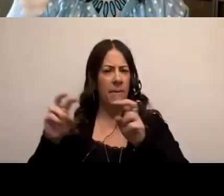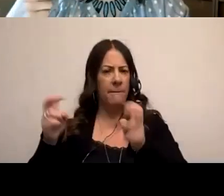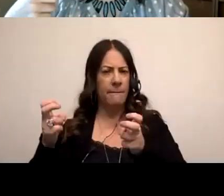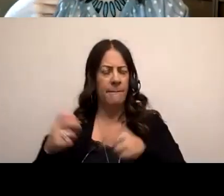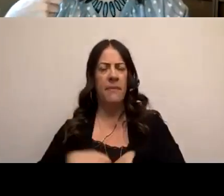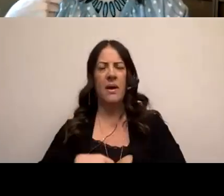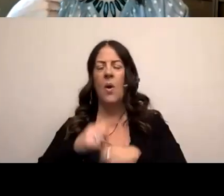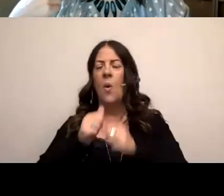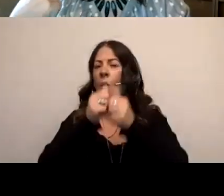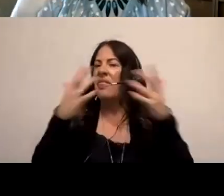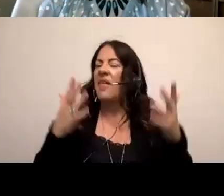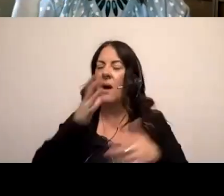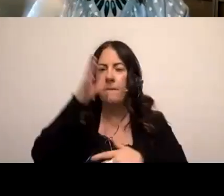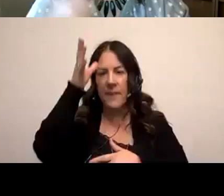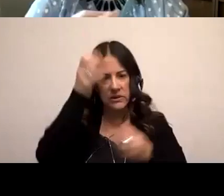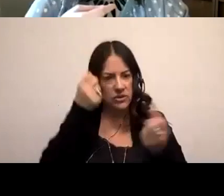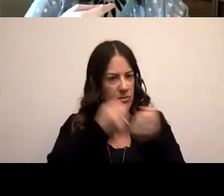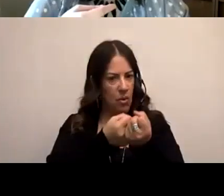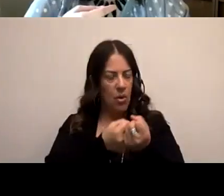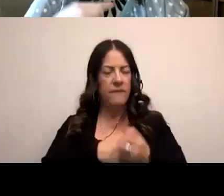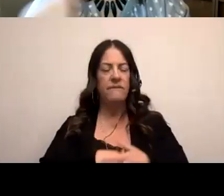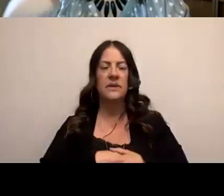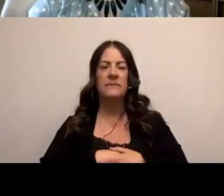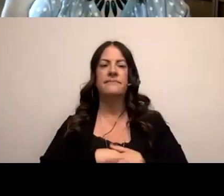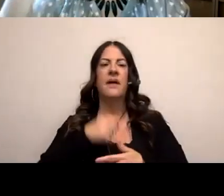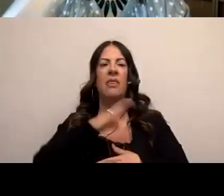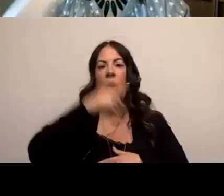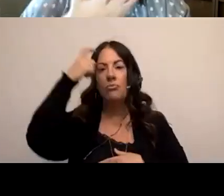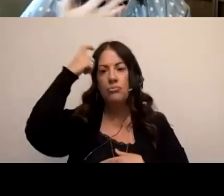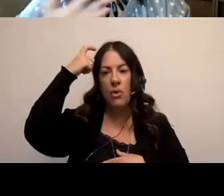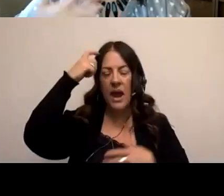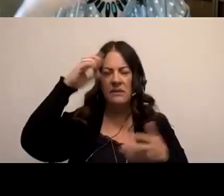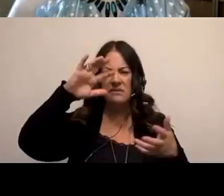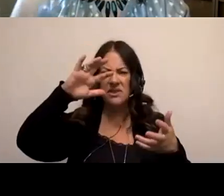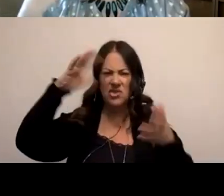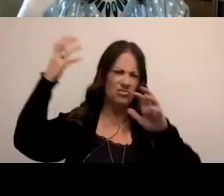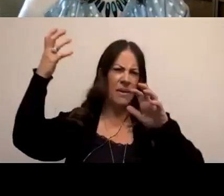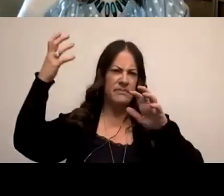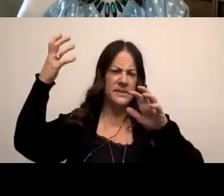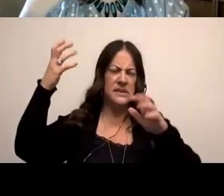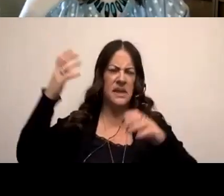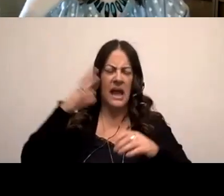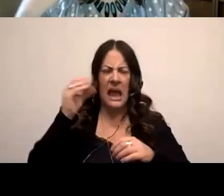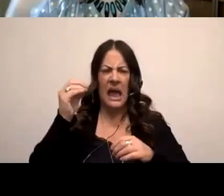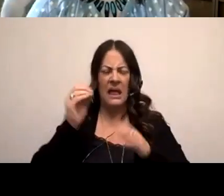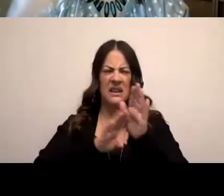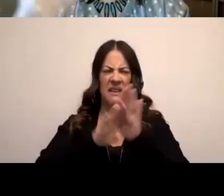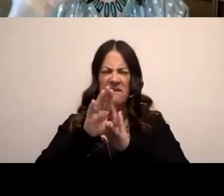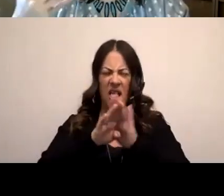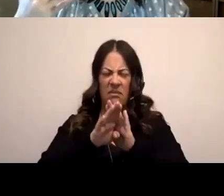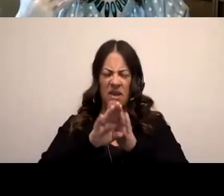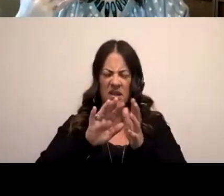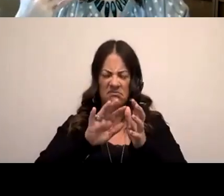OUR BRAIN THEY ARE DISRUPTED. THE BRAIN ARCHITECTURE AND THE DEVELOPMENT OF OUR BRAINS ARE DISRUPTED